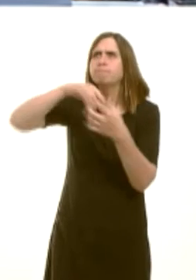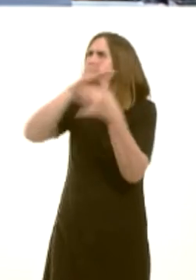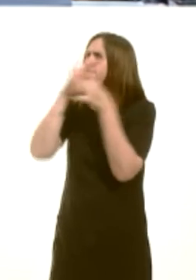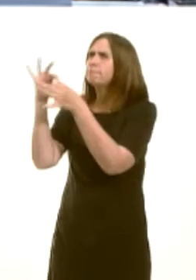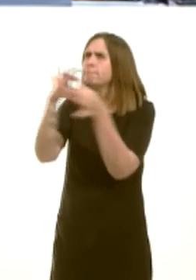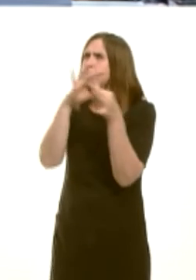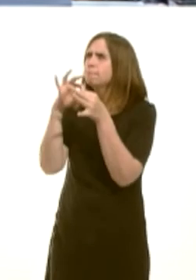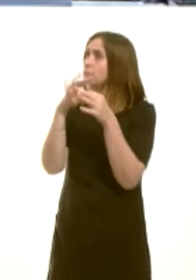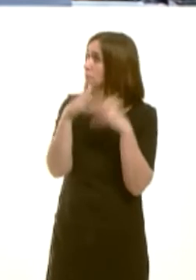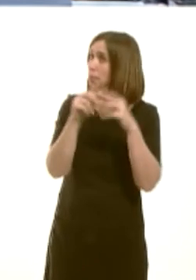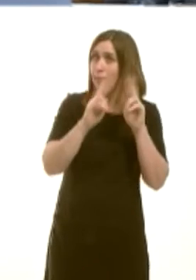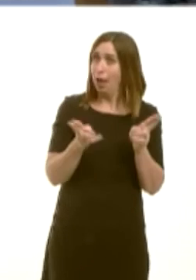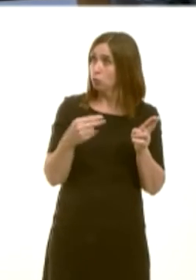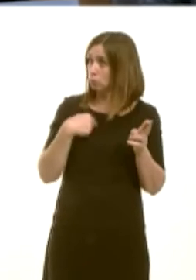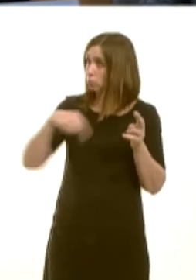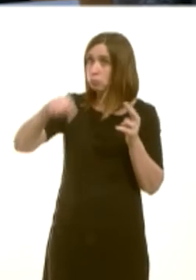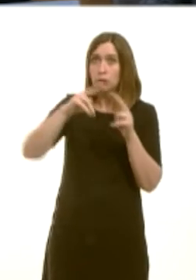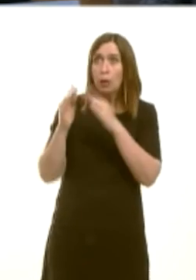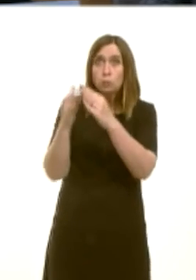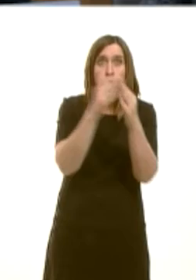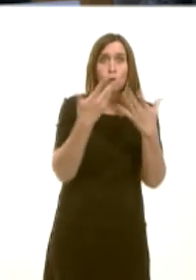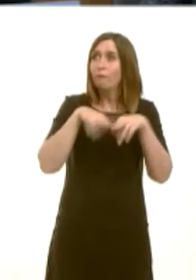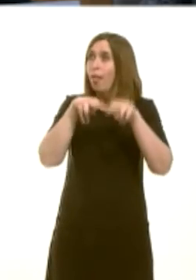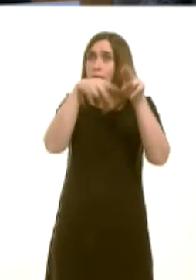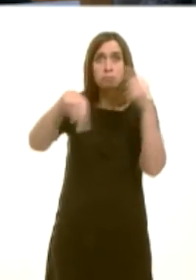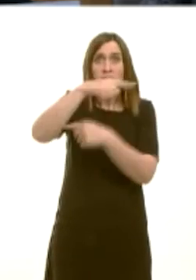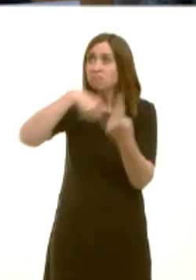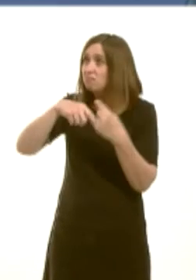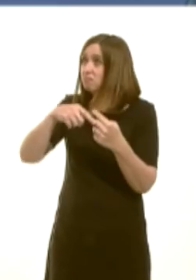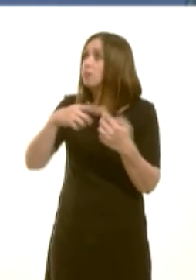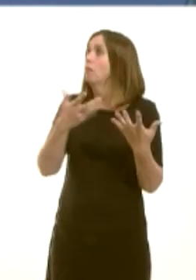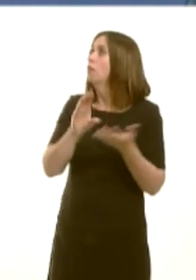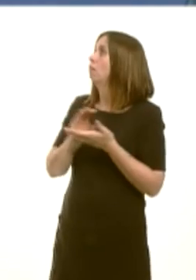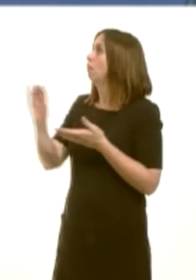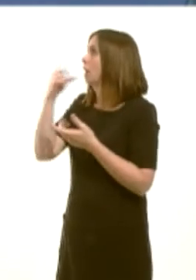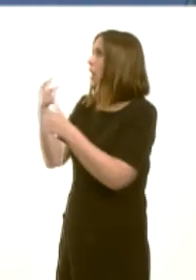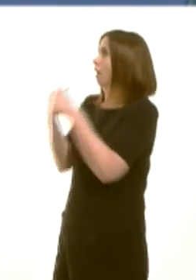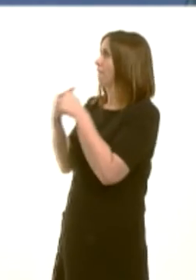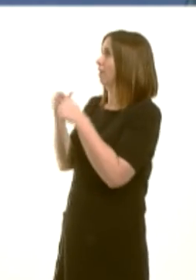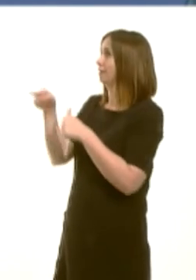and I would hope that groups would consider that support and, of course, make use of it.